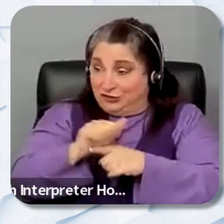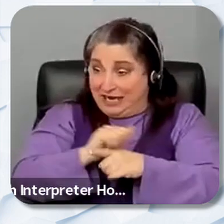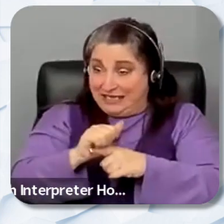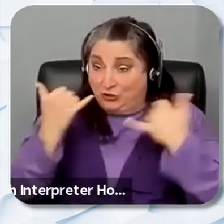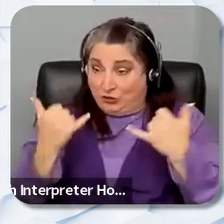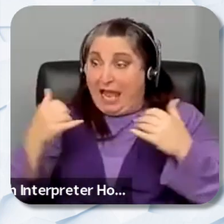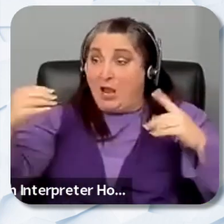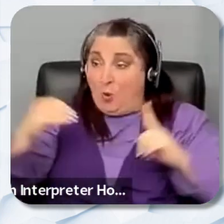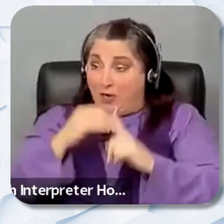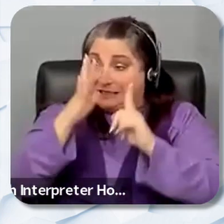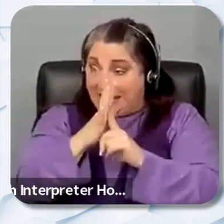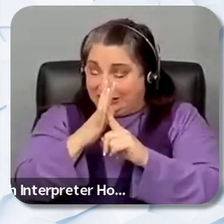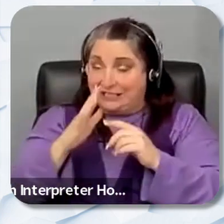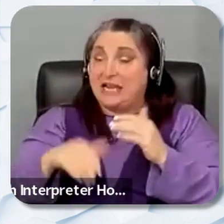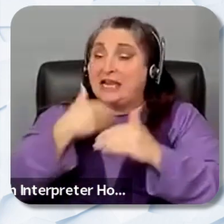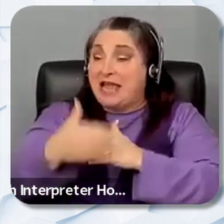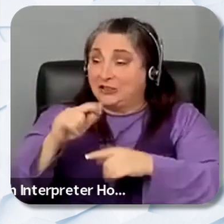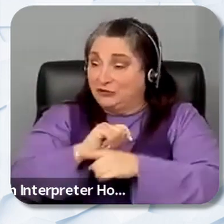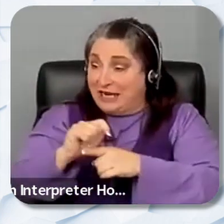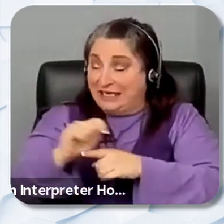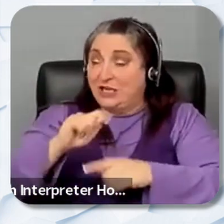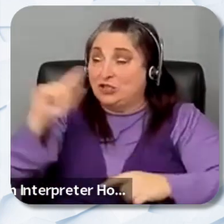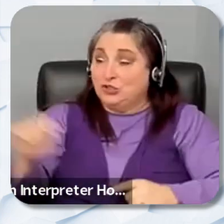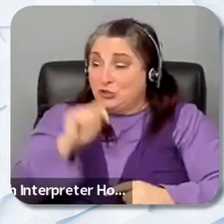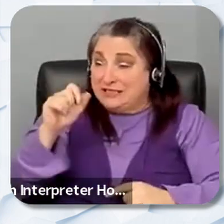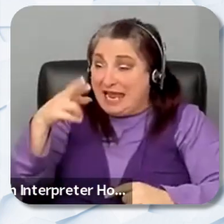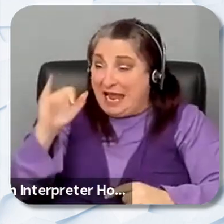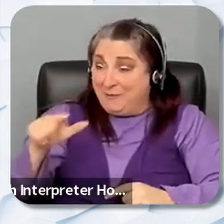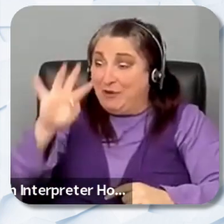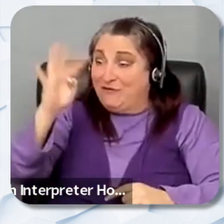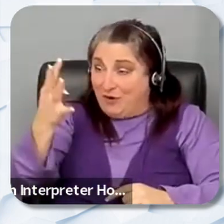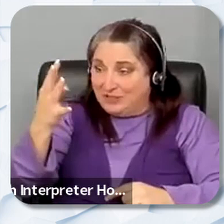will be on Tuesday, April 4th. So I'll give you a moment just to grab your calendar so